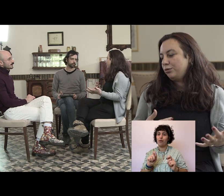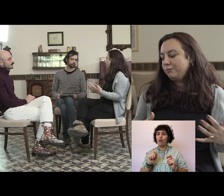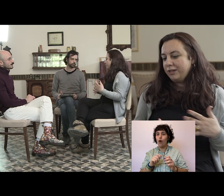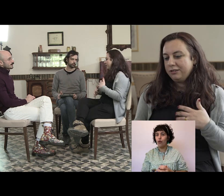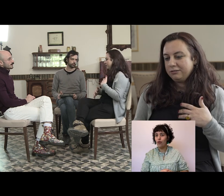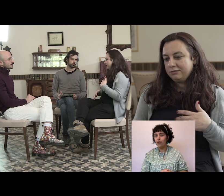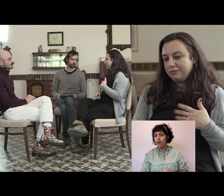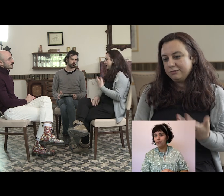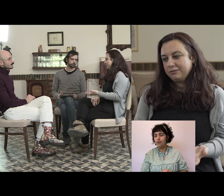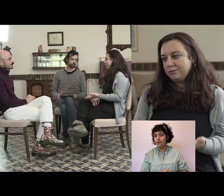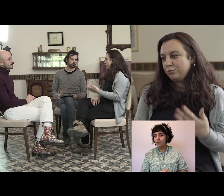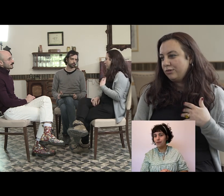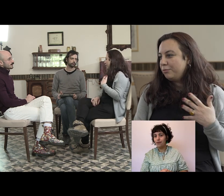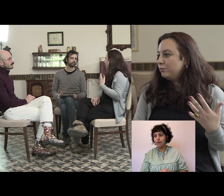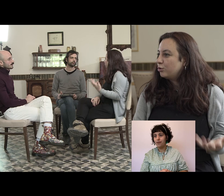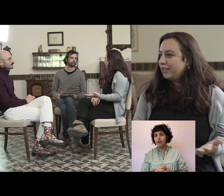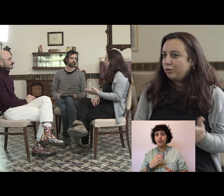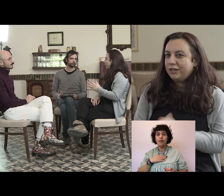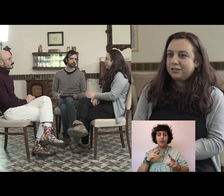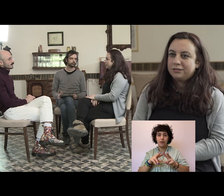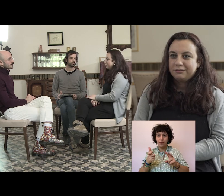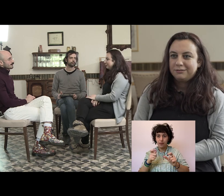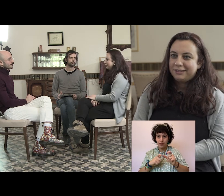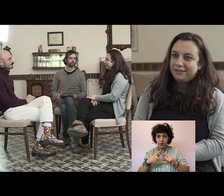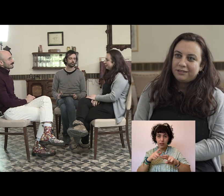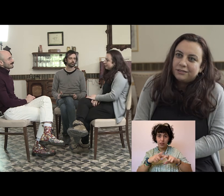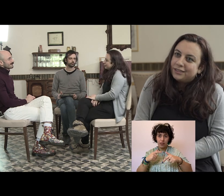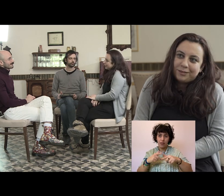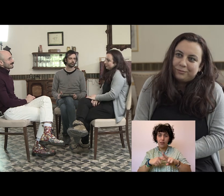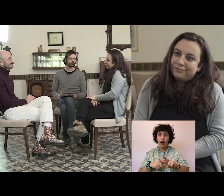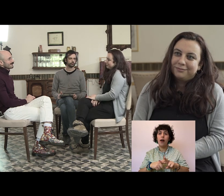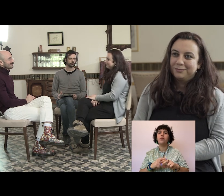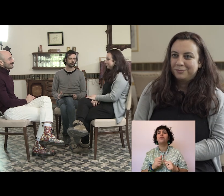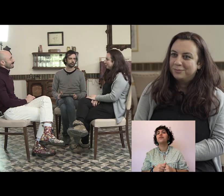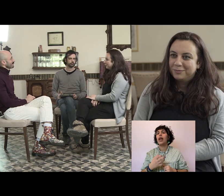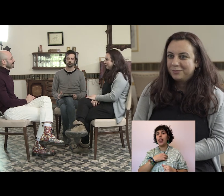and they make me happy. I can tell.